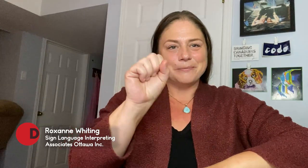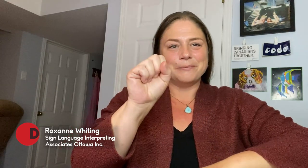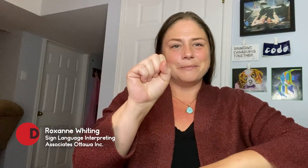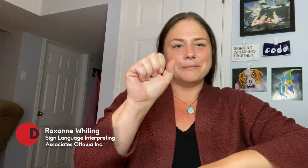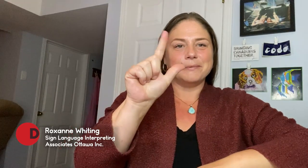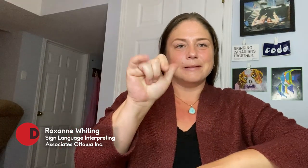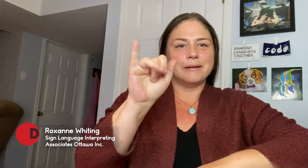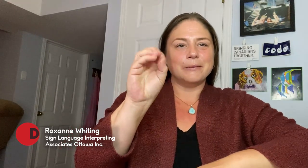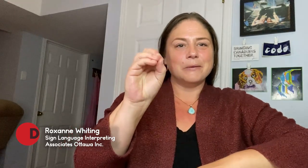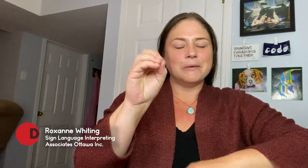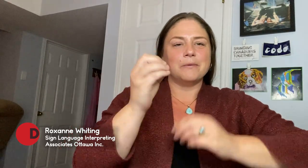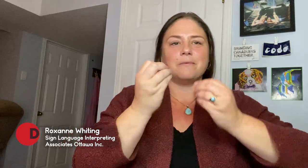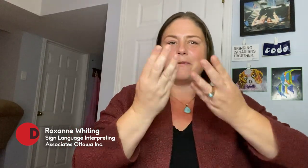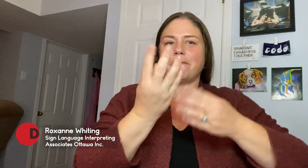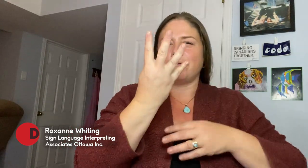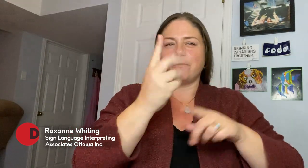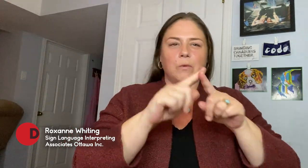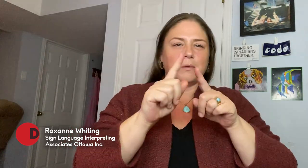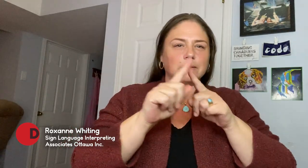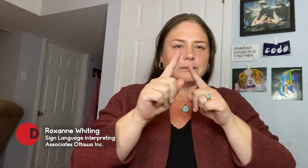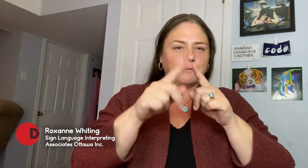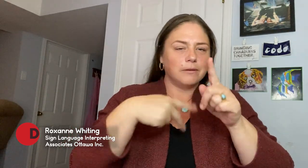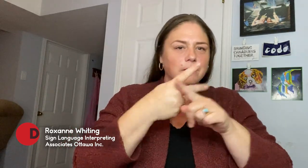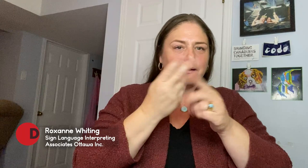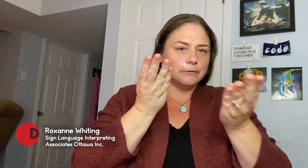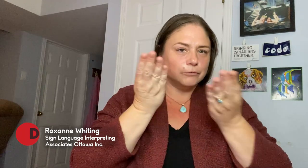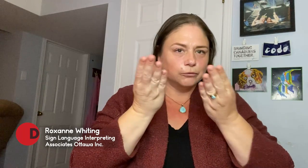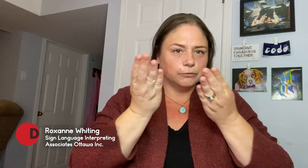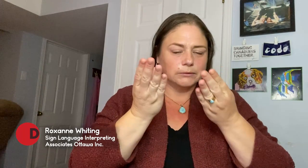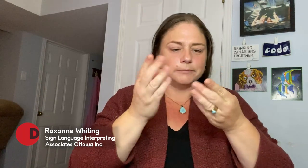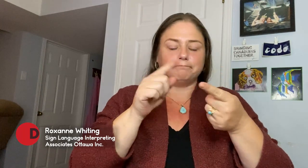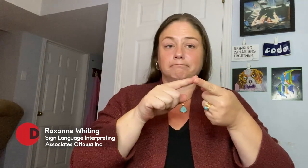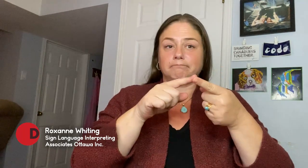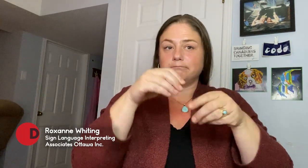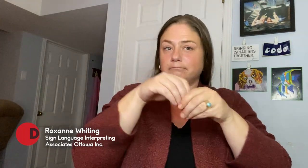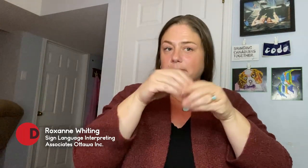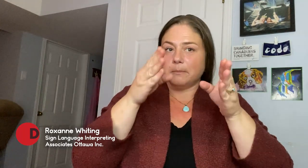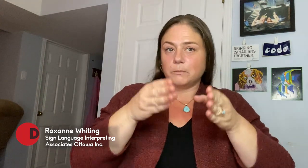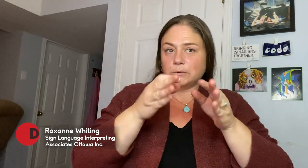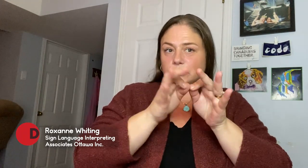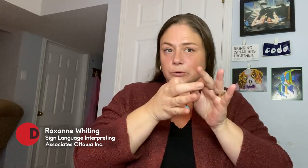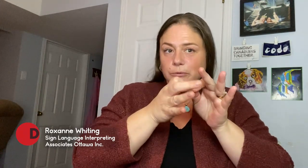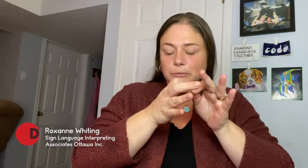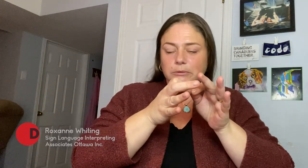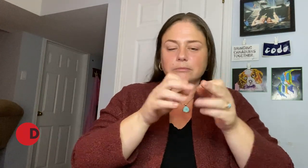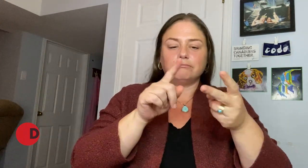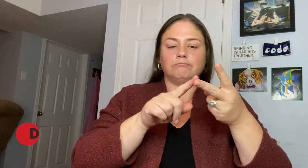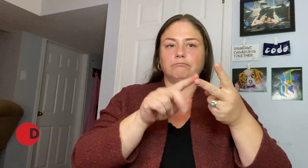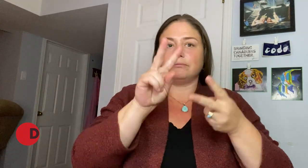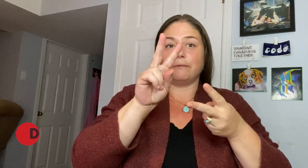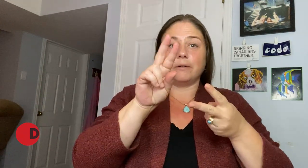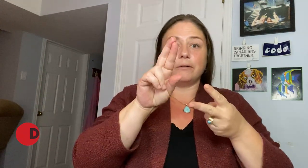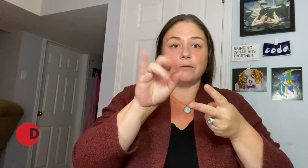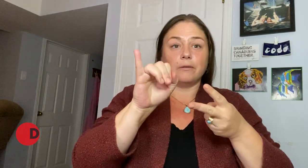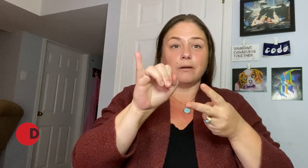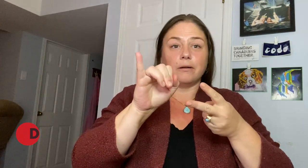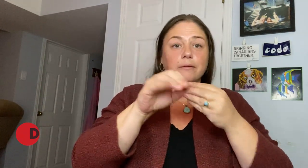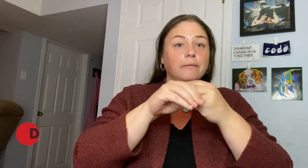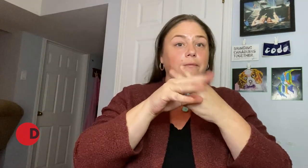SLIAO provides four different kinds of services: in-person interpreting, VRI -